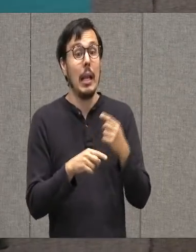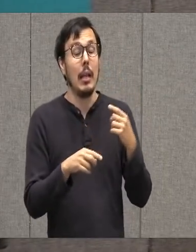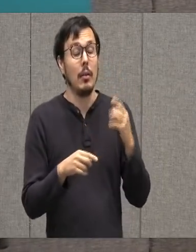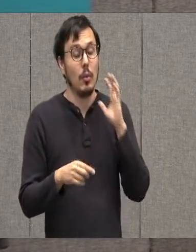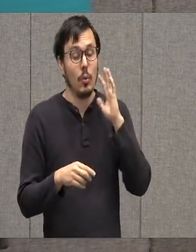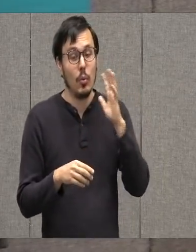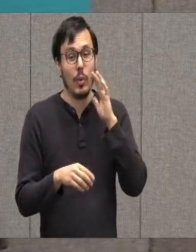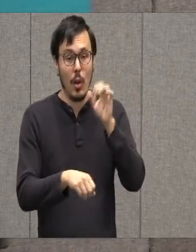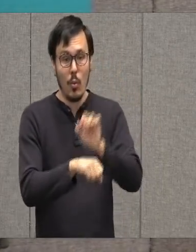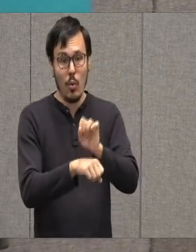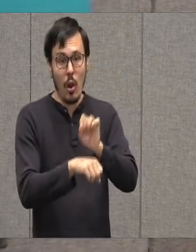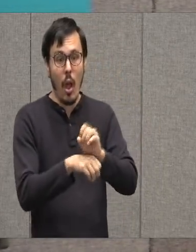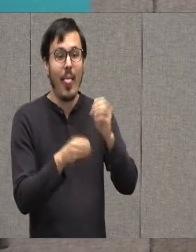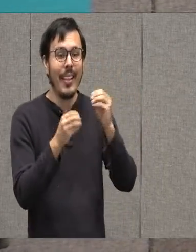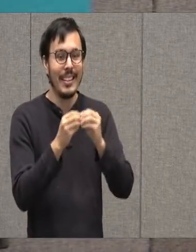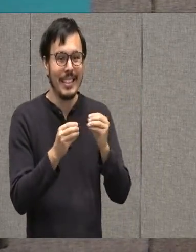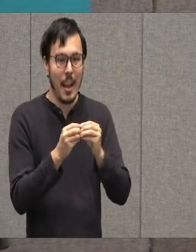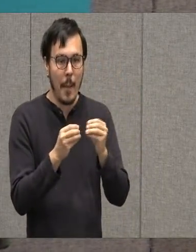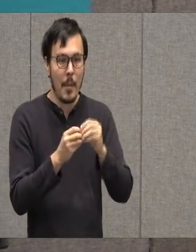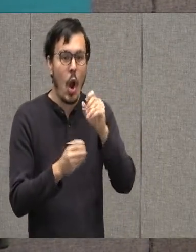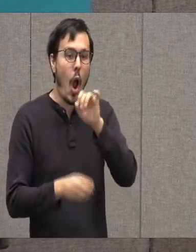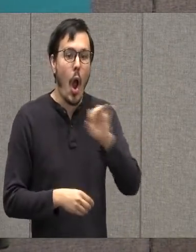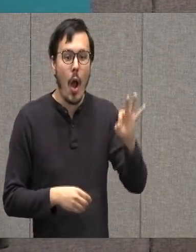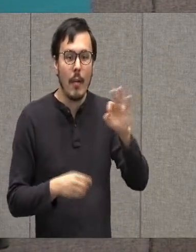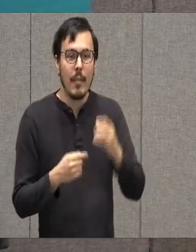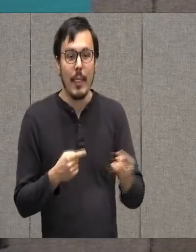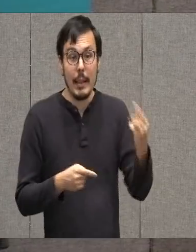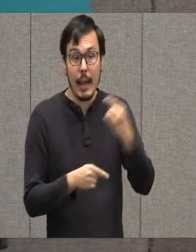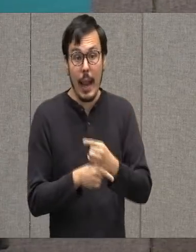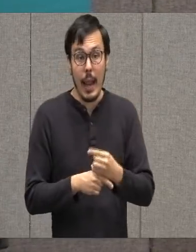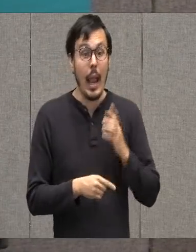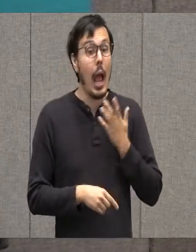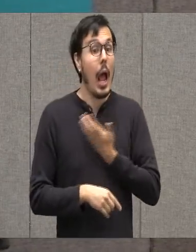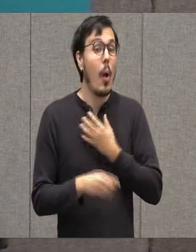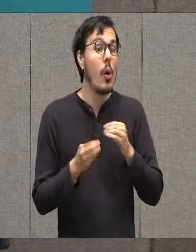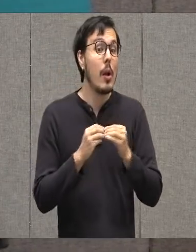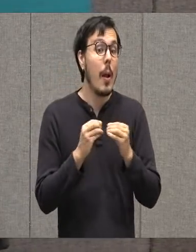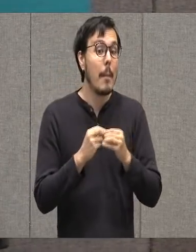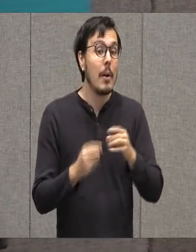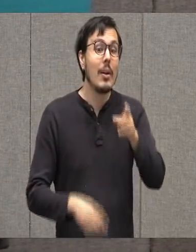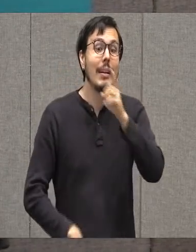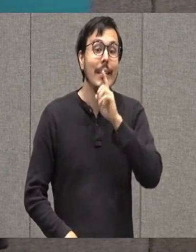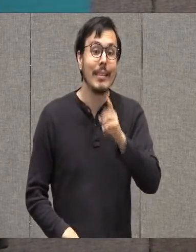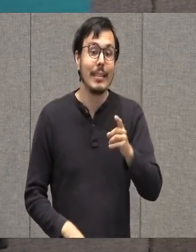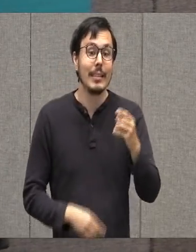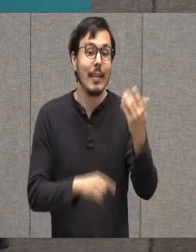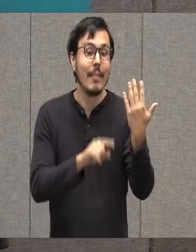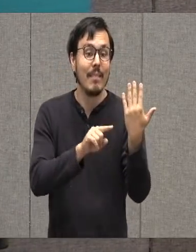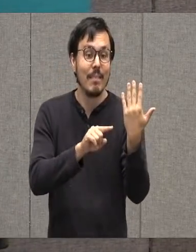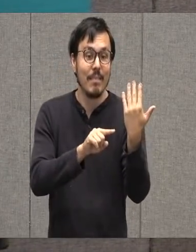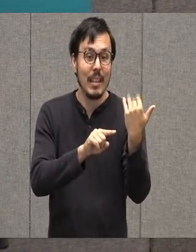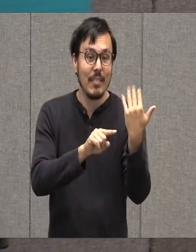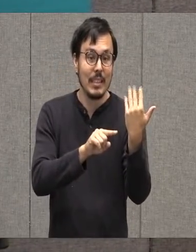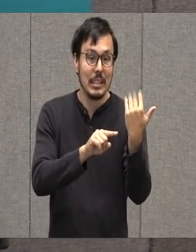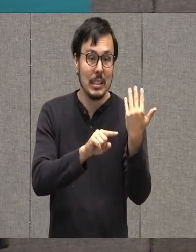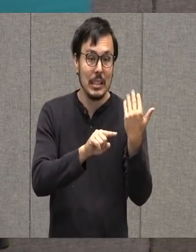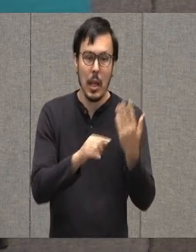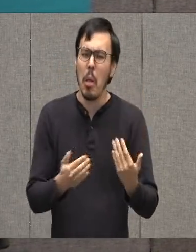Our number of the day today is the number 15. Let's count to number 15.